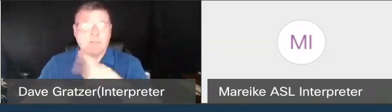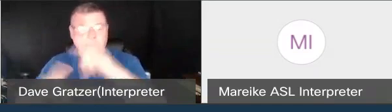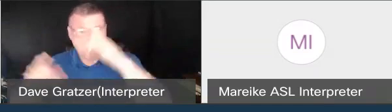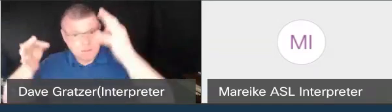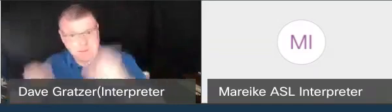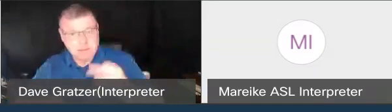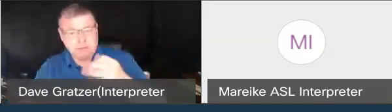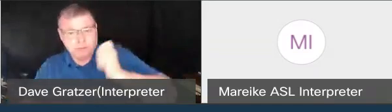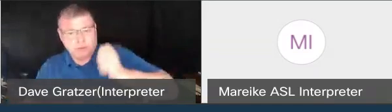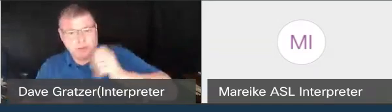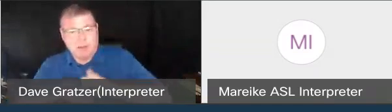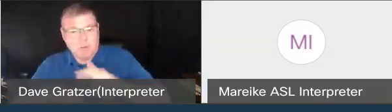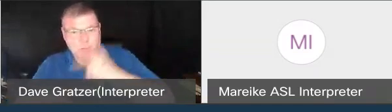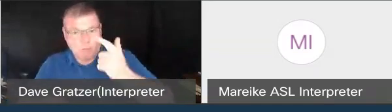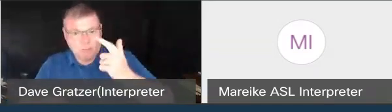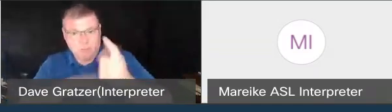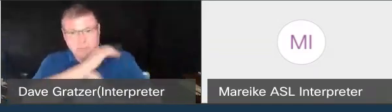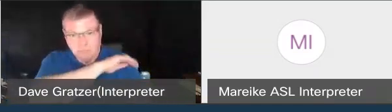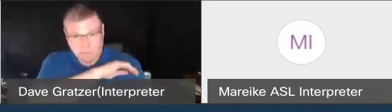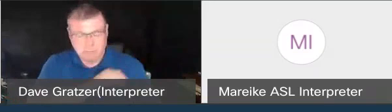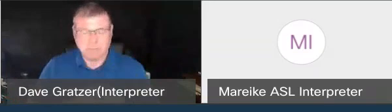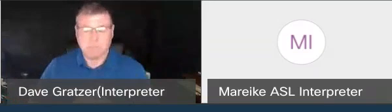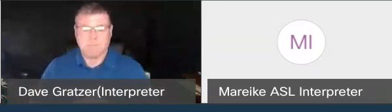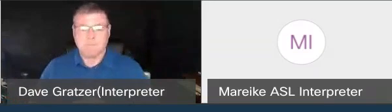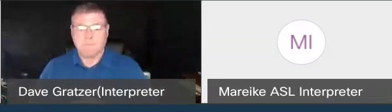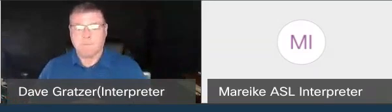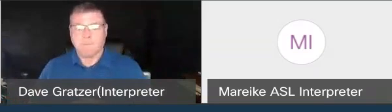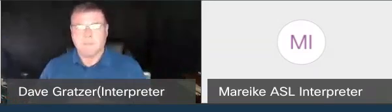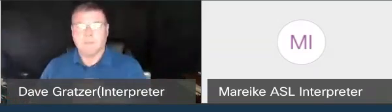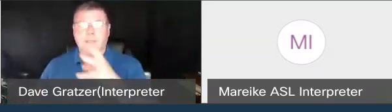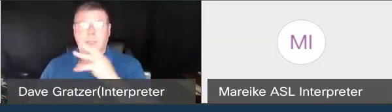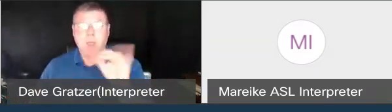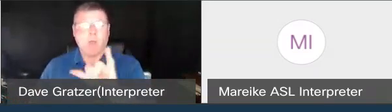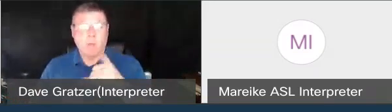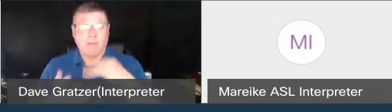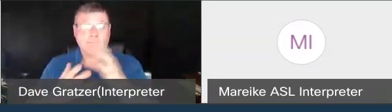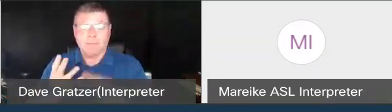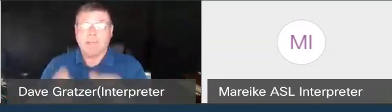as to how long that sentence will be. Um, and so-- and they also have the option of pleading not guilty to